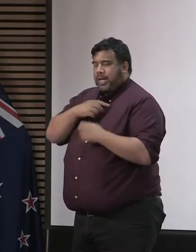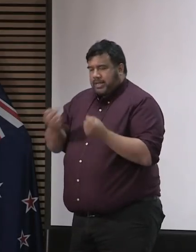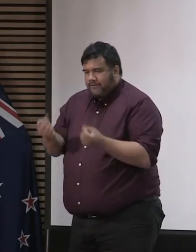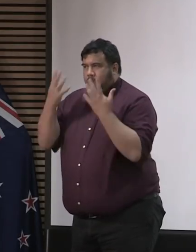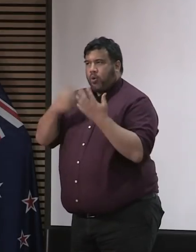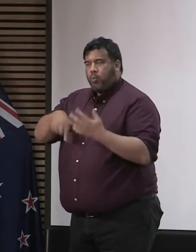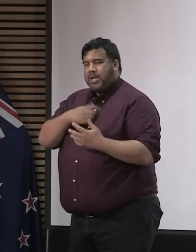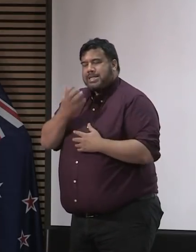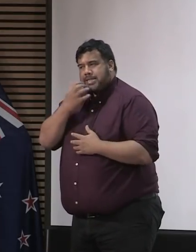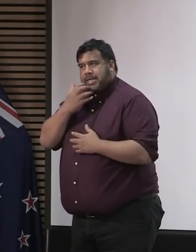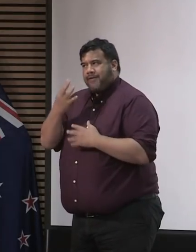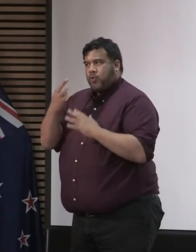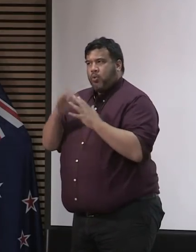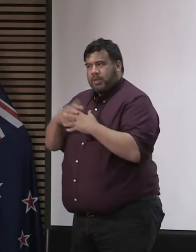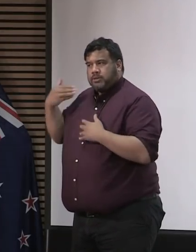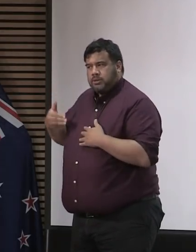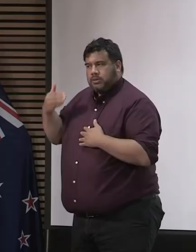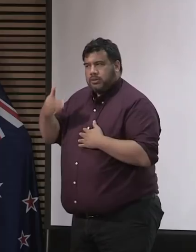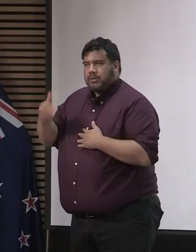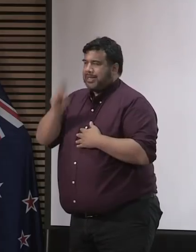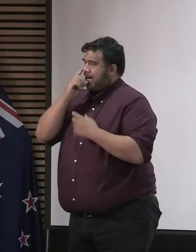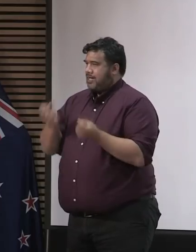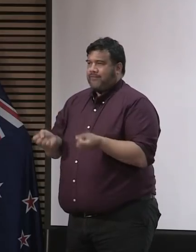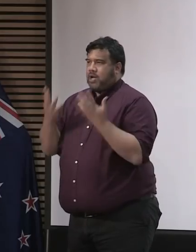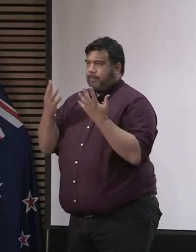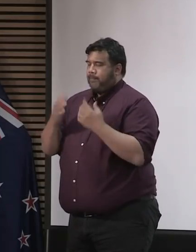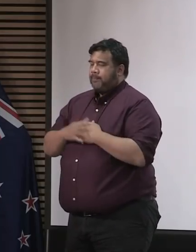for over the last four weeks. Police have told me that while 99.